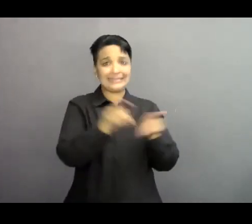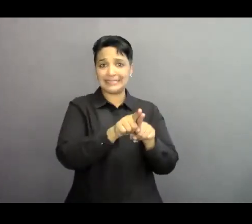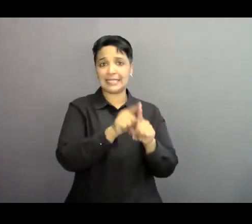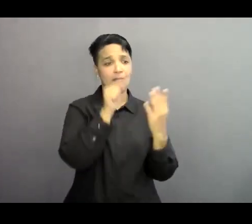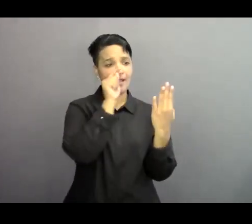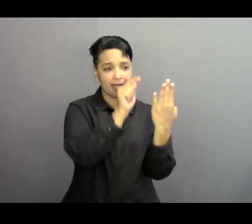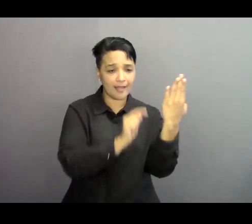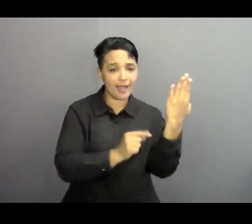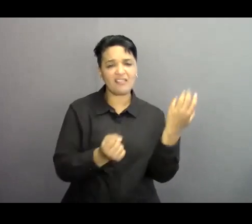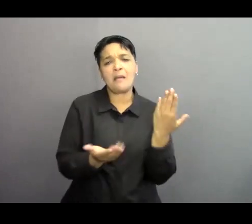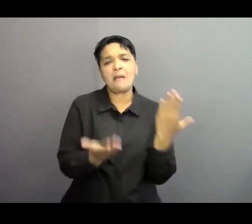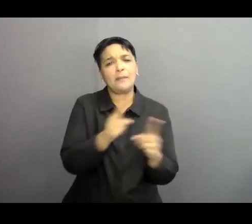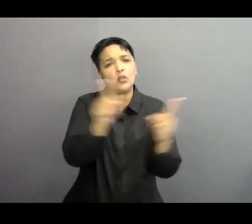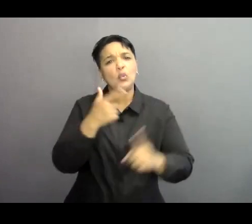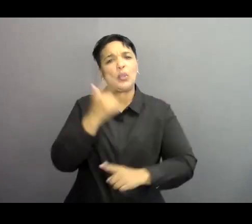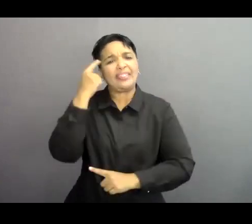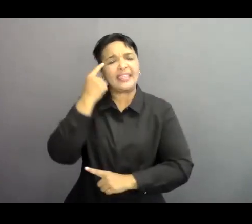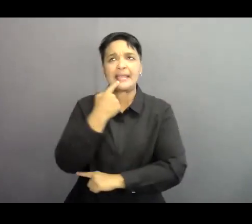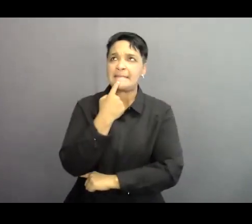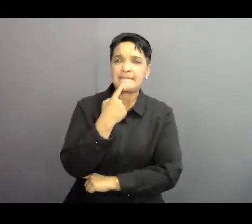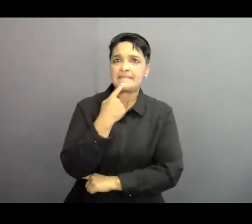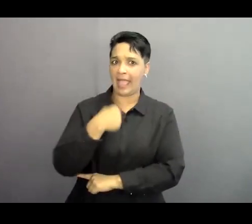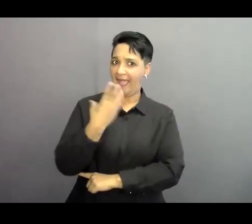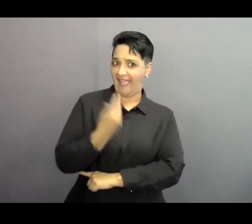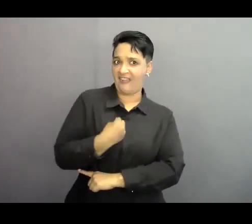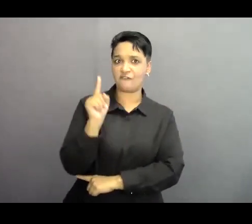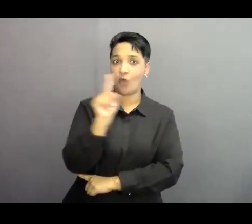questions that people have about this task that we can help you to understand better